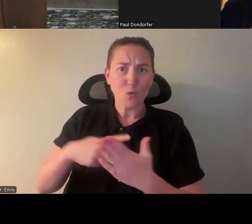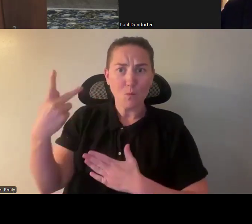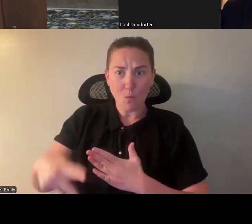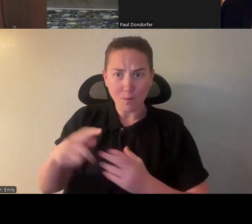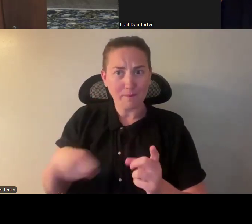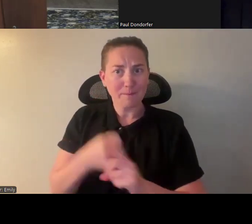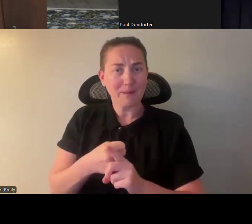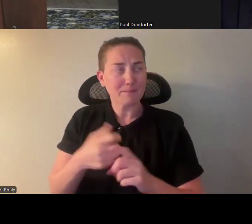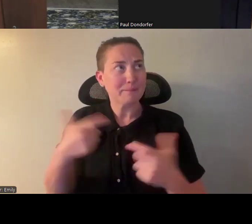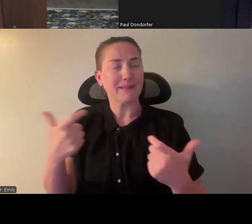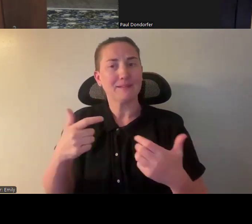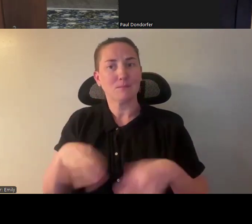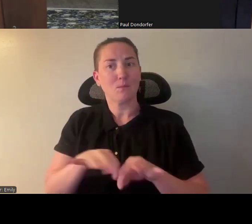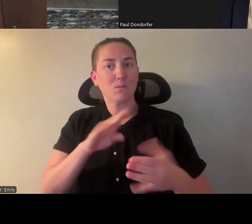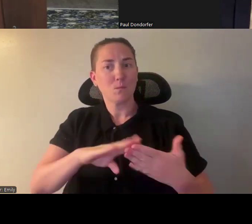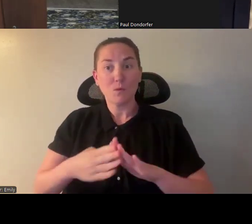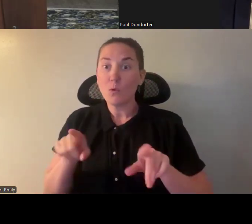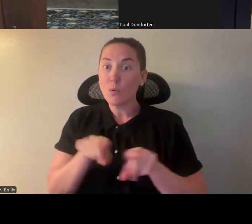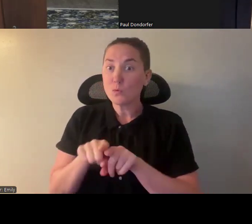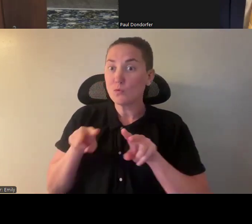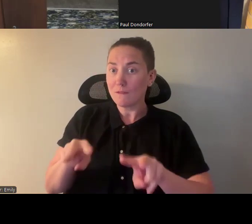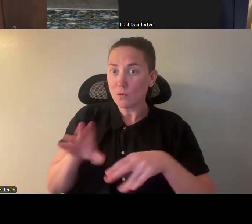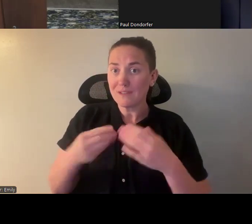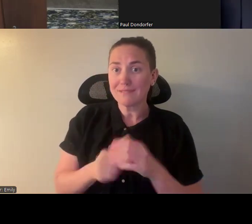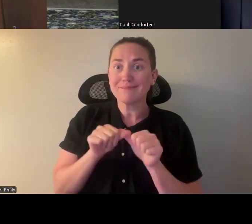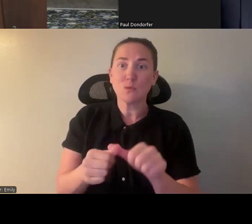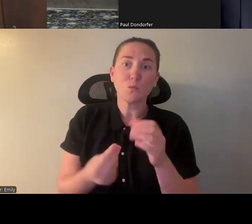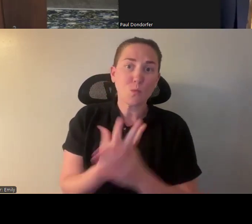community and look forward to its continued growth and service in the years to come